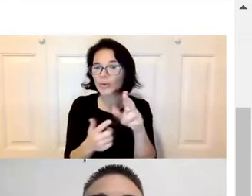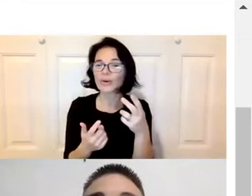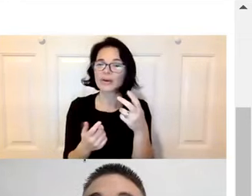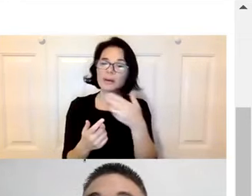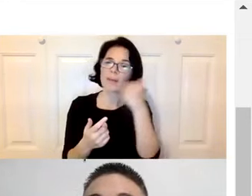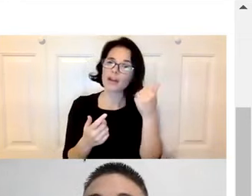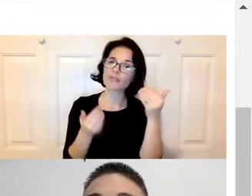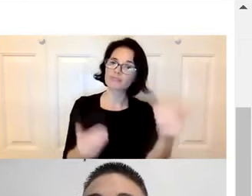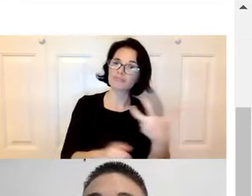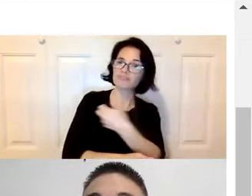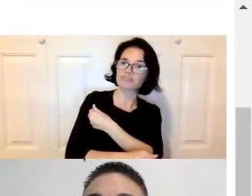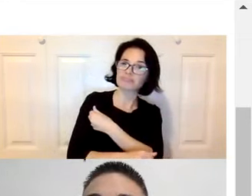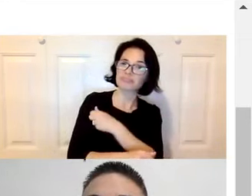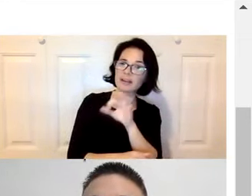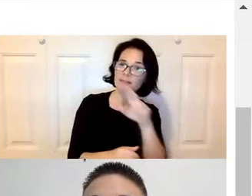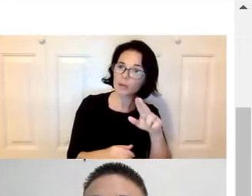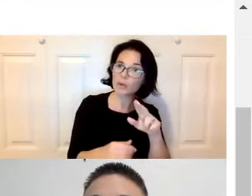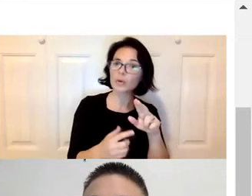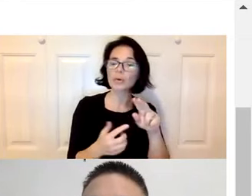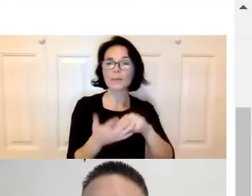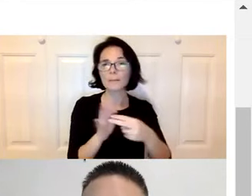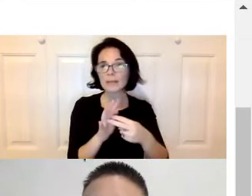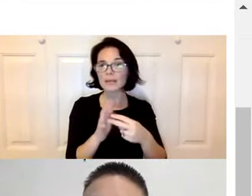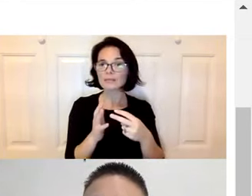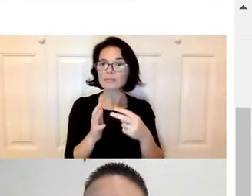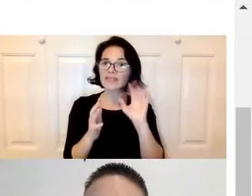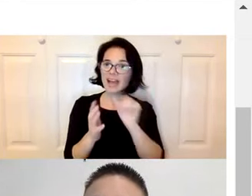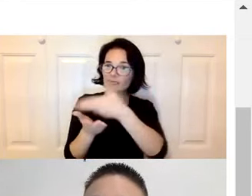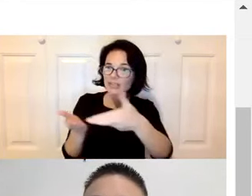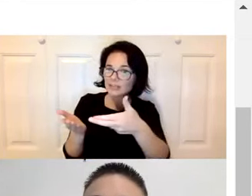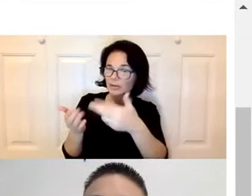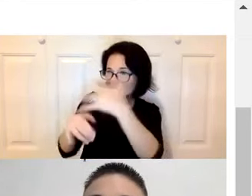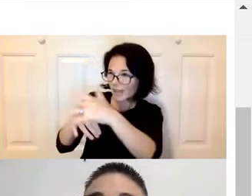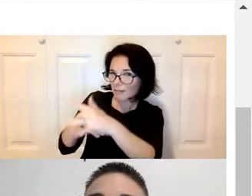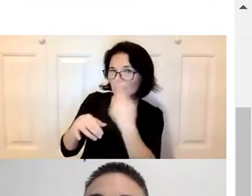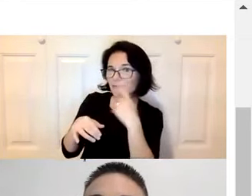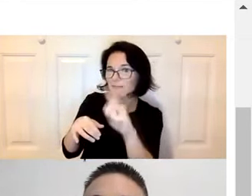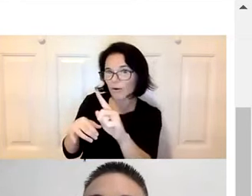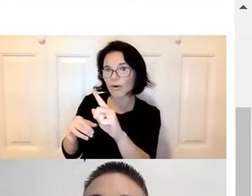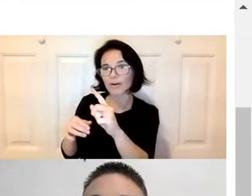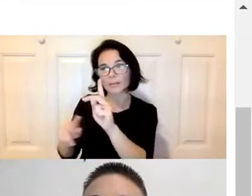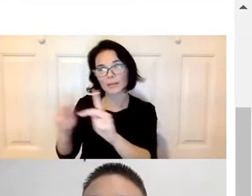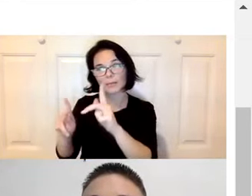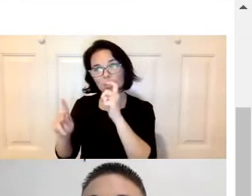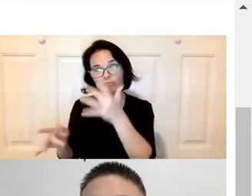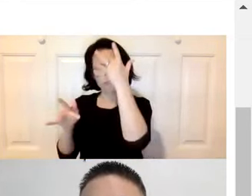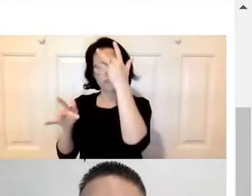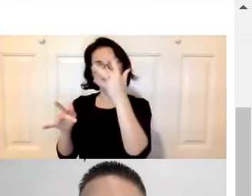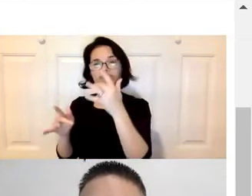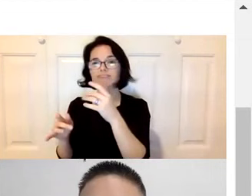resources can be saved for COVID patients. We don’t want to overwhelm the healthcare system.